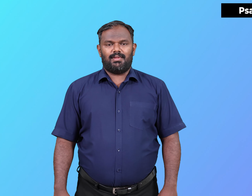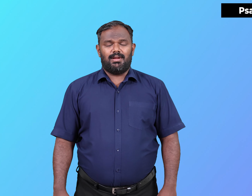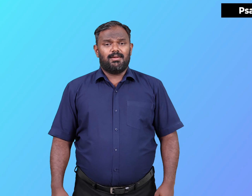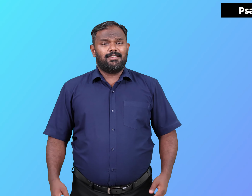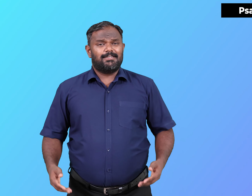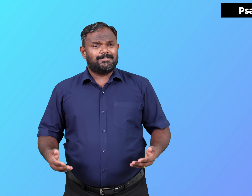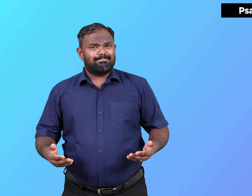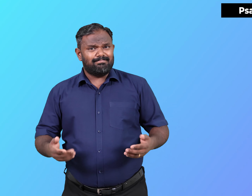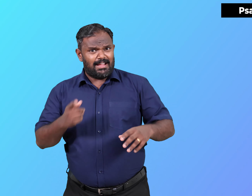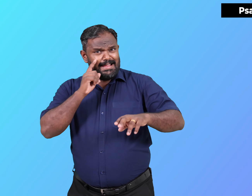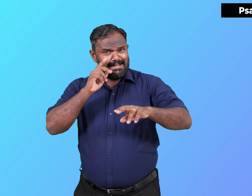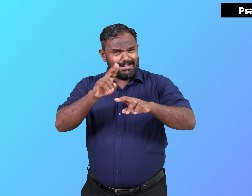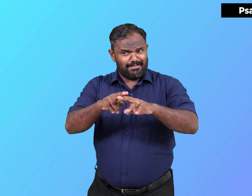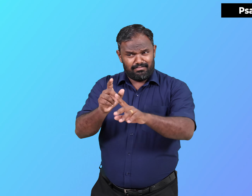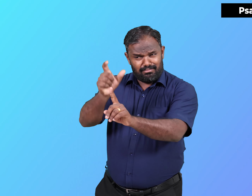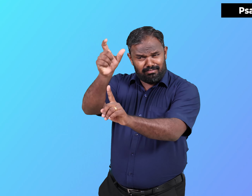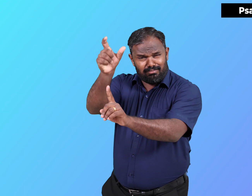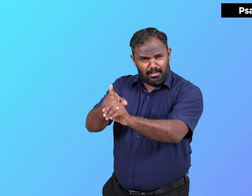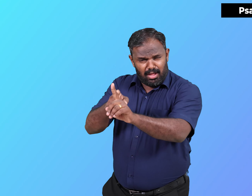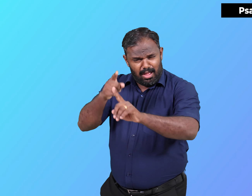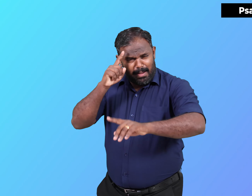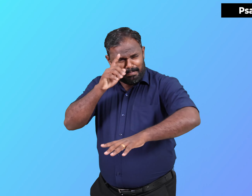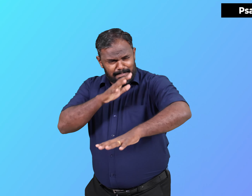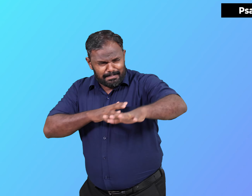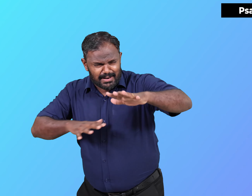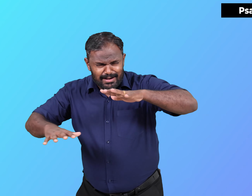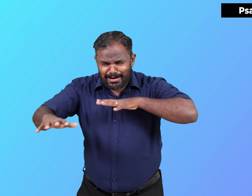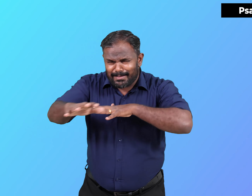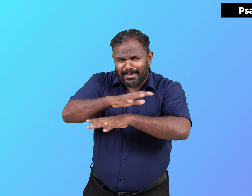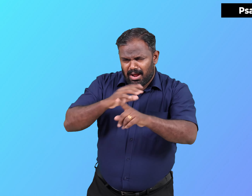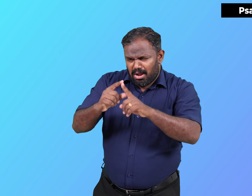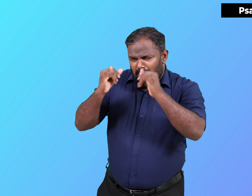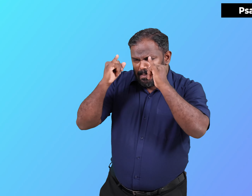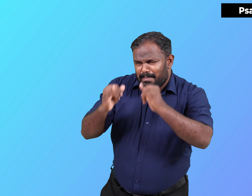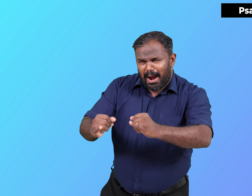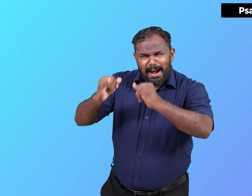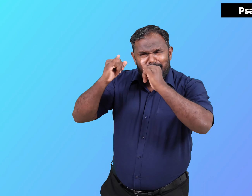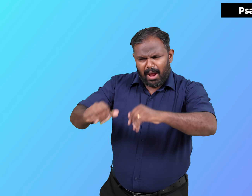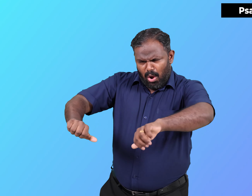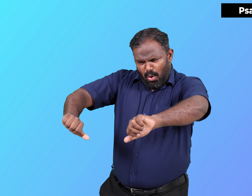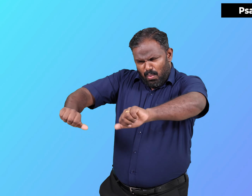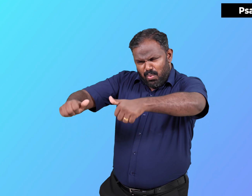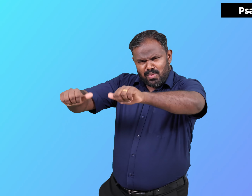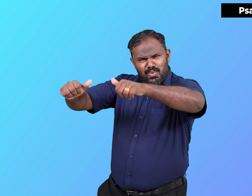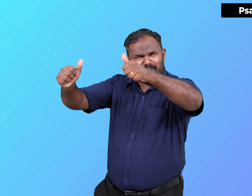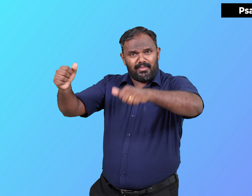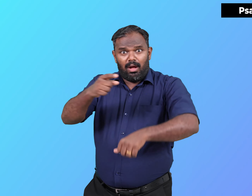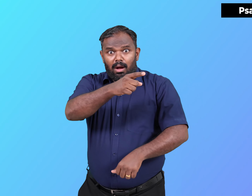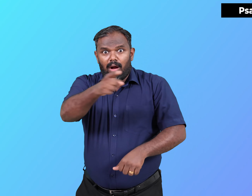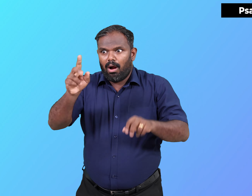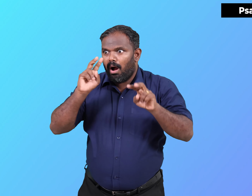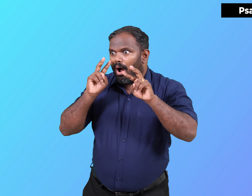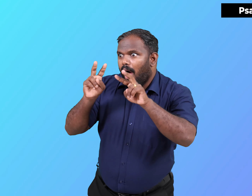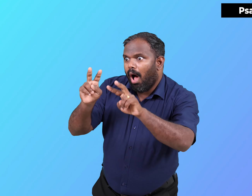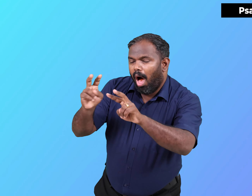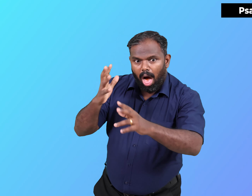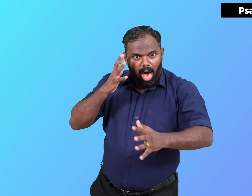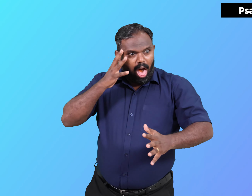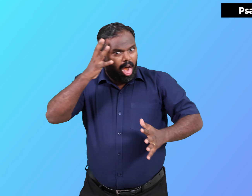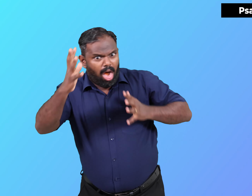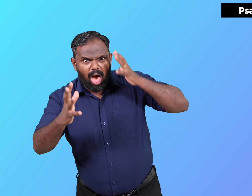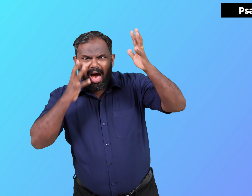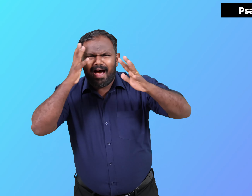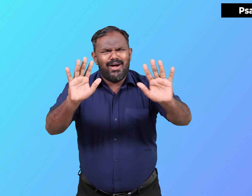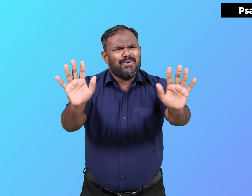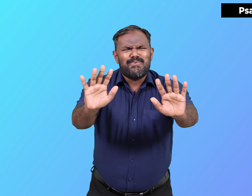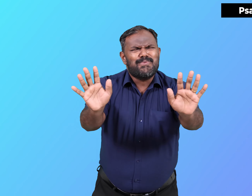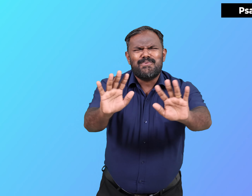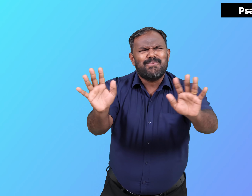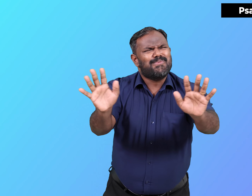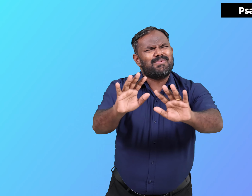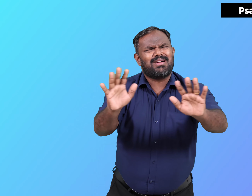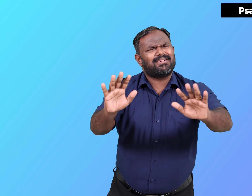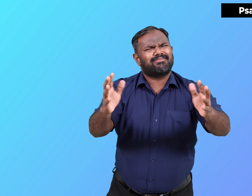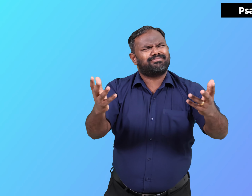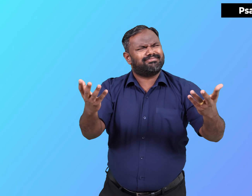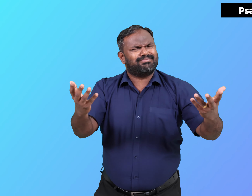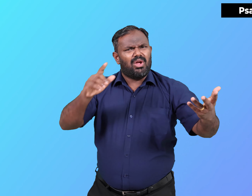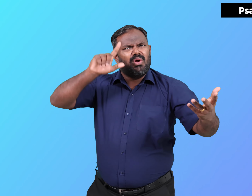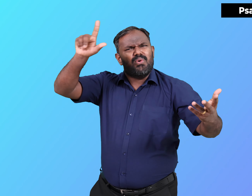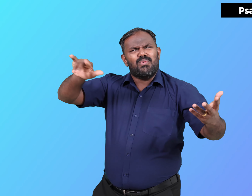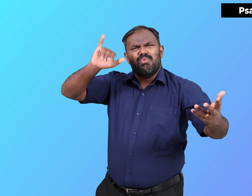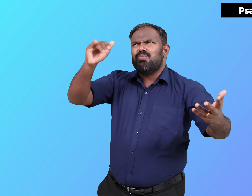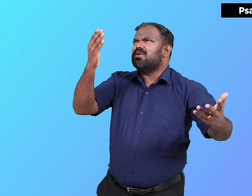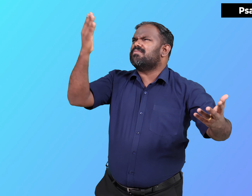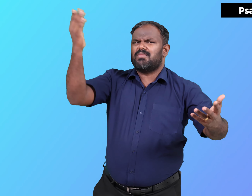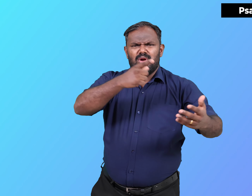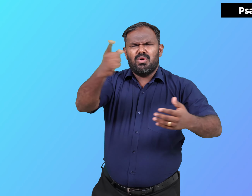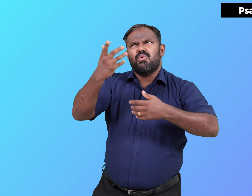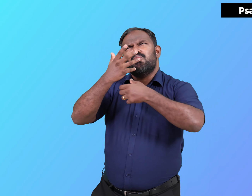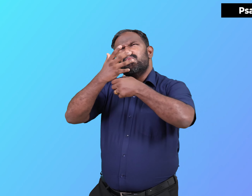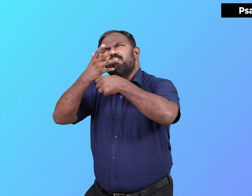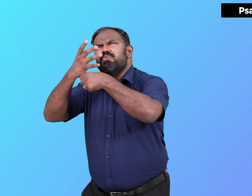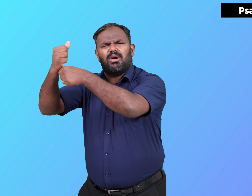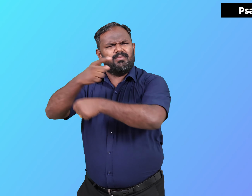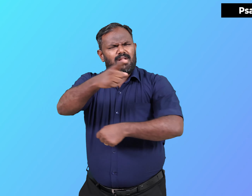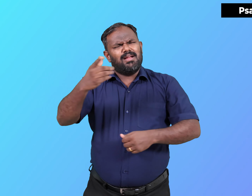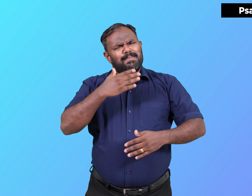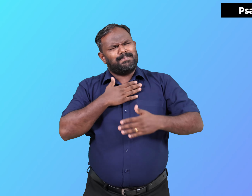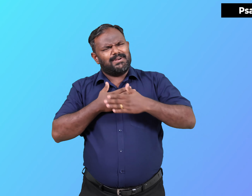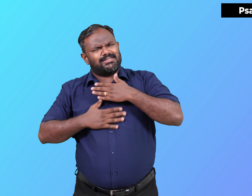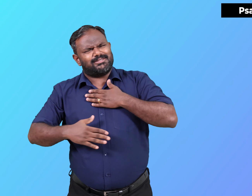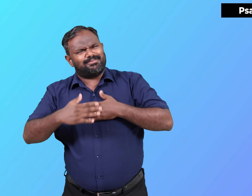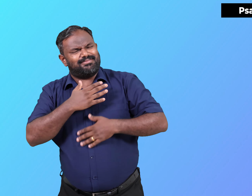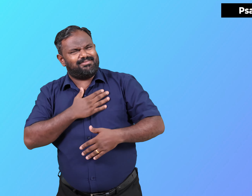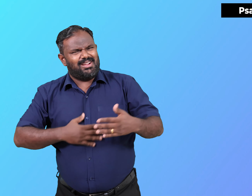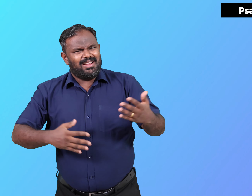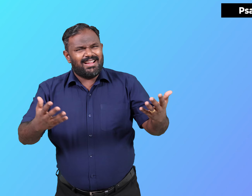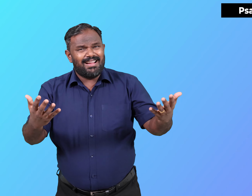Trust in the LORD and wait quietly for his help. Don’t be angry when people make evil plans and succeed.